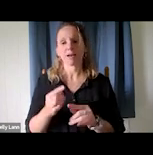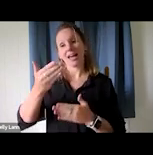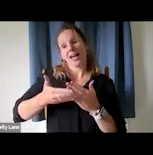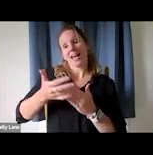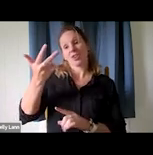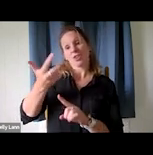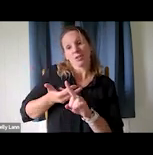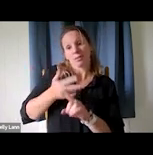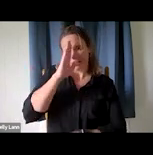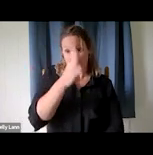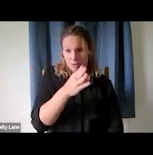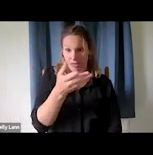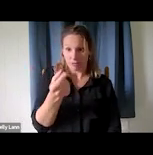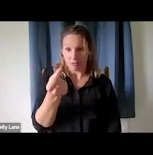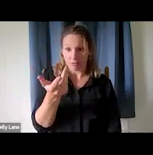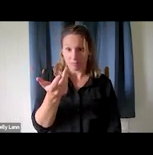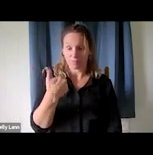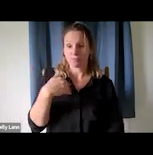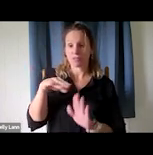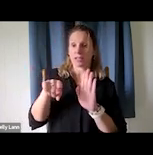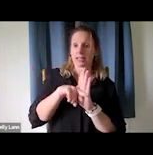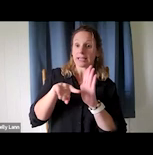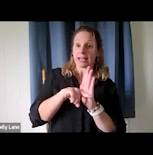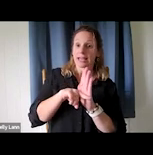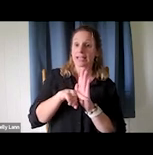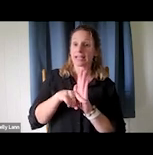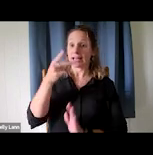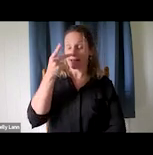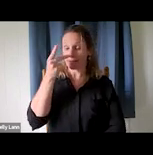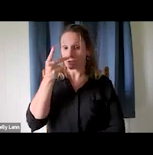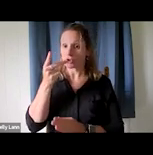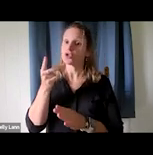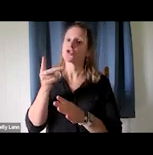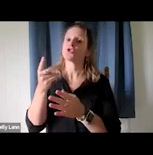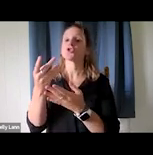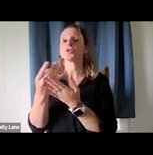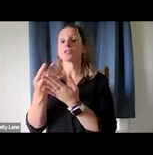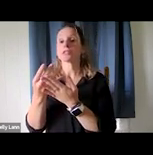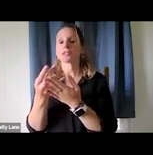of sobriety, he had a negative urine screen. Julian sat away from the group during therapy